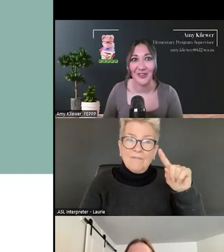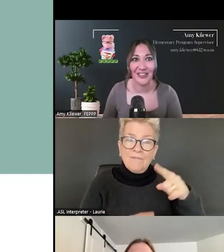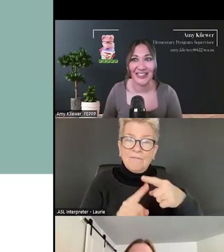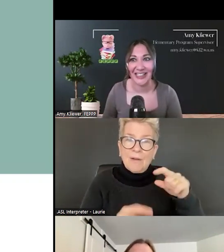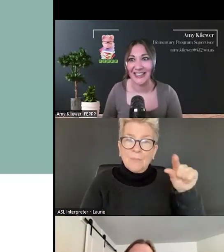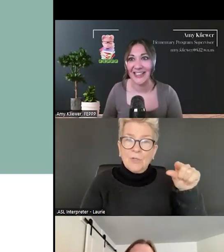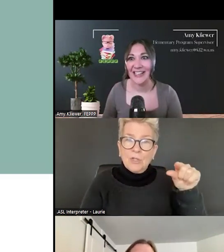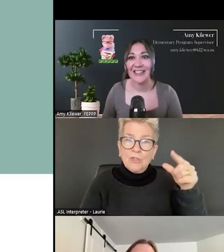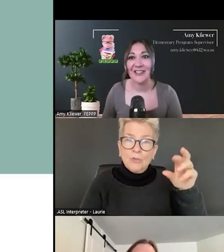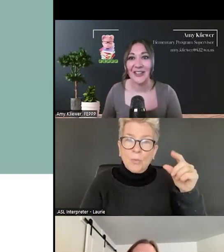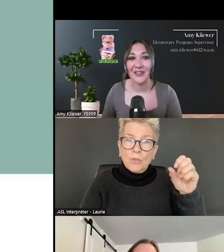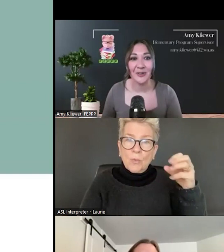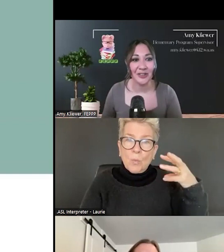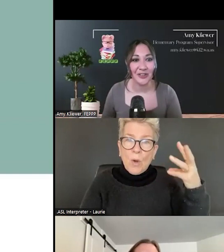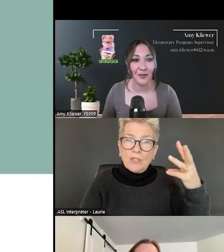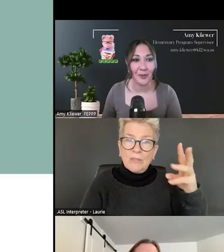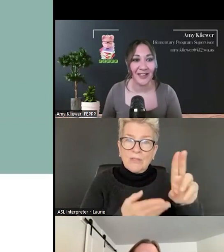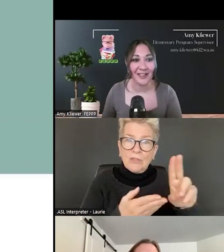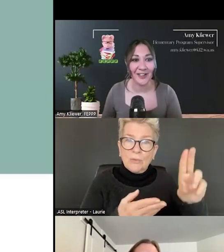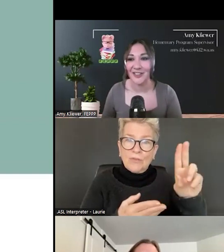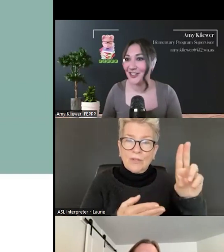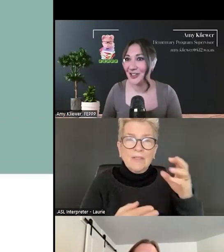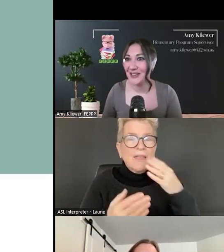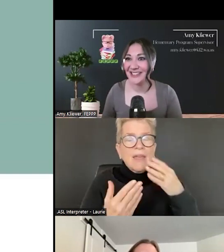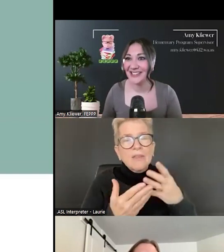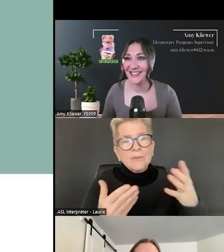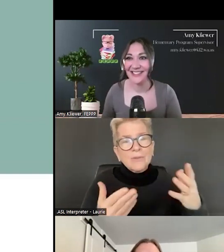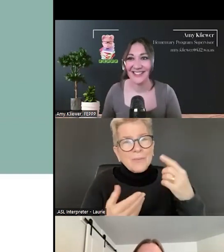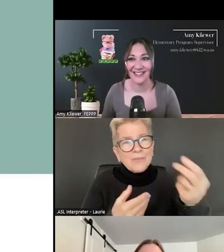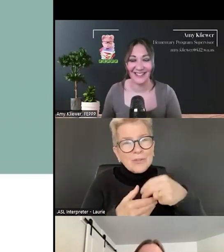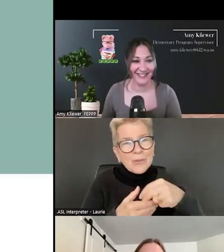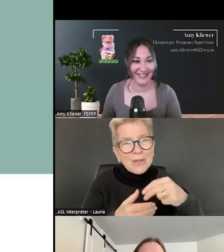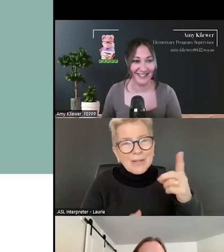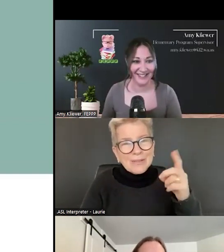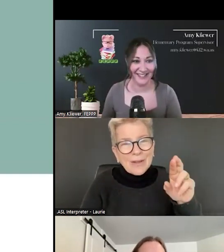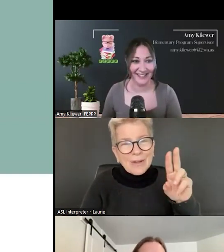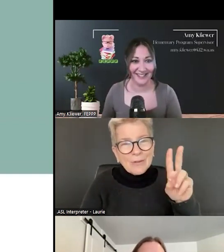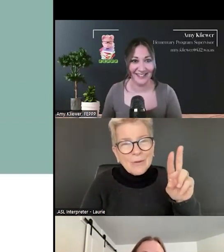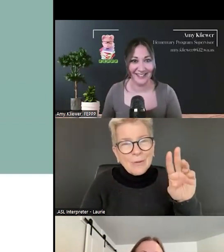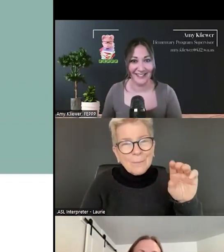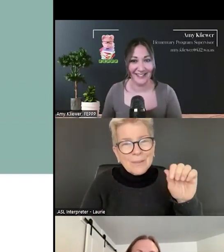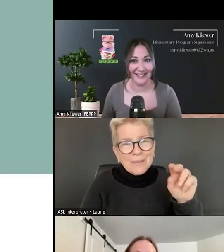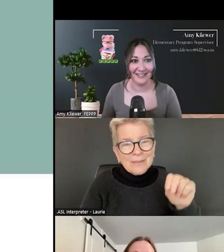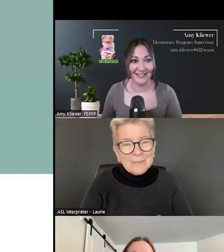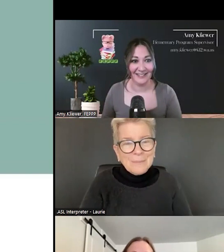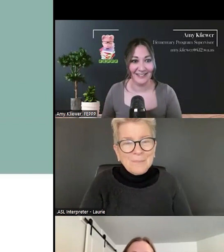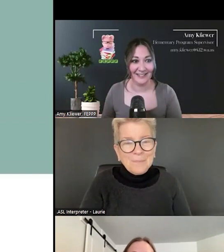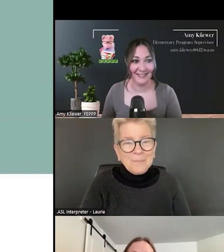University. So thank you so much for being here Dr Urban.